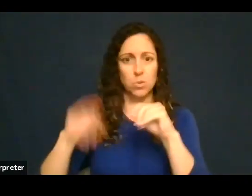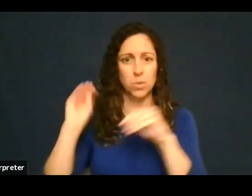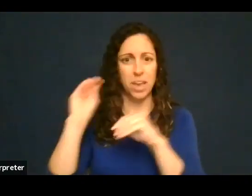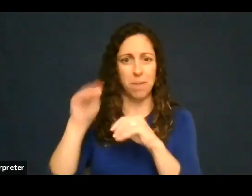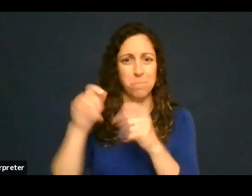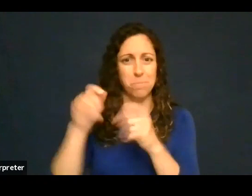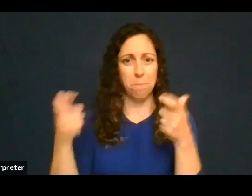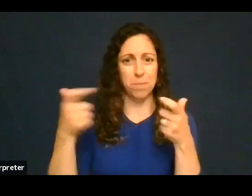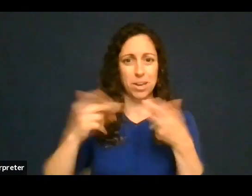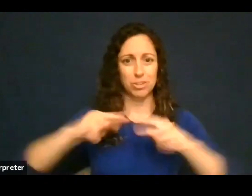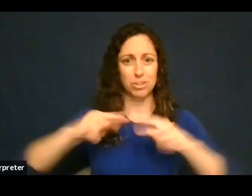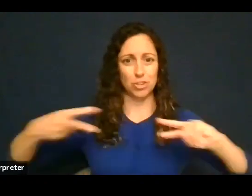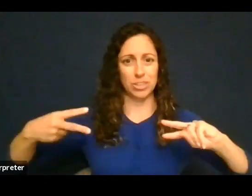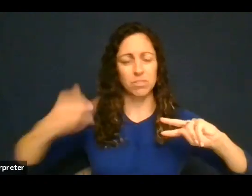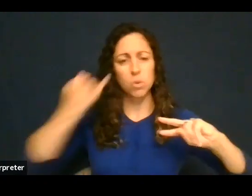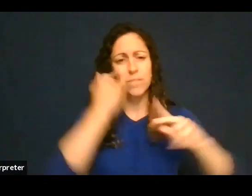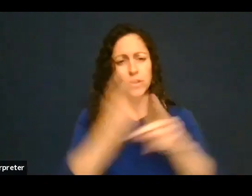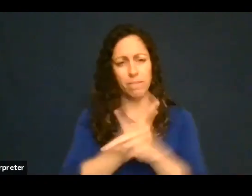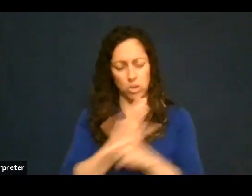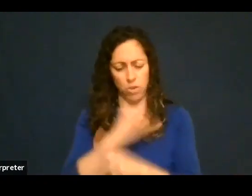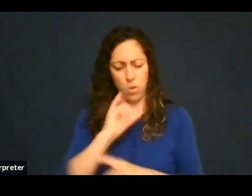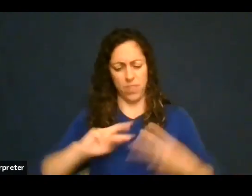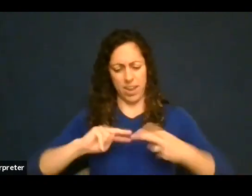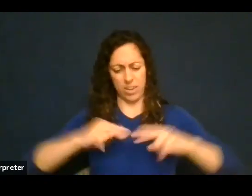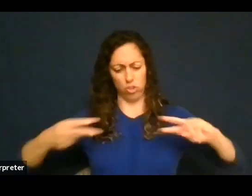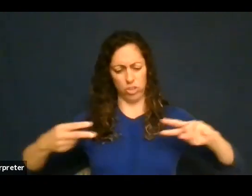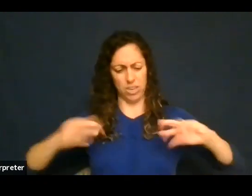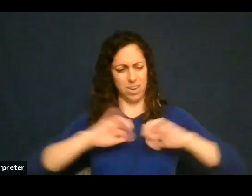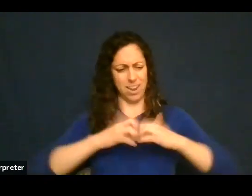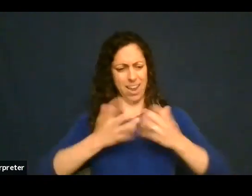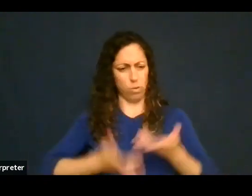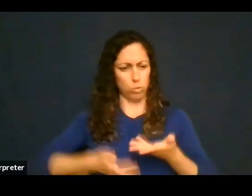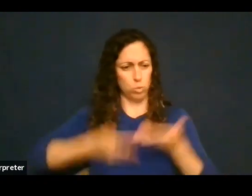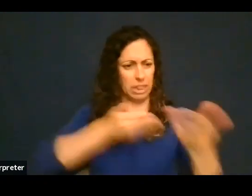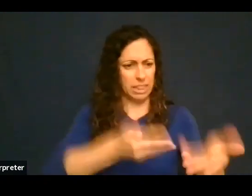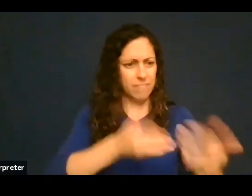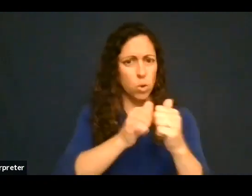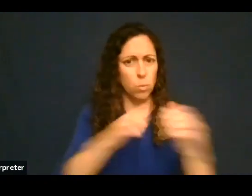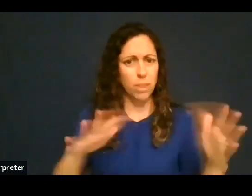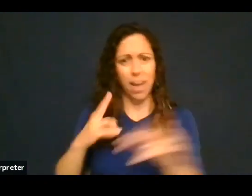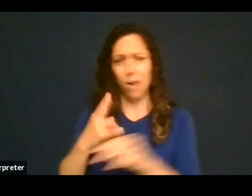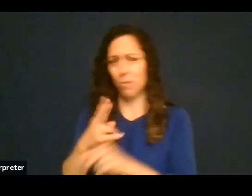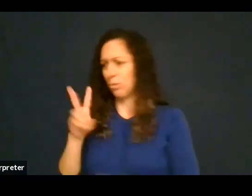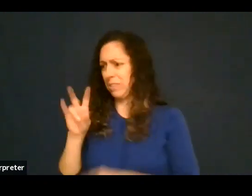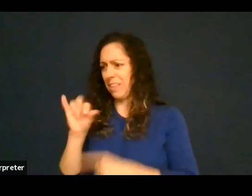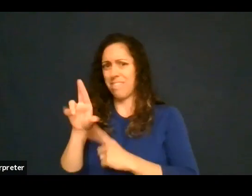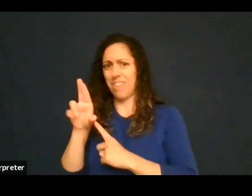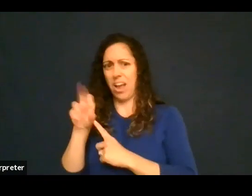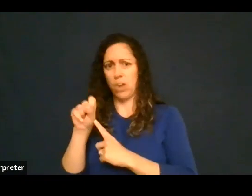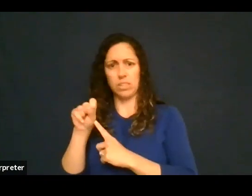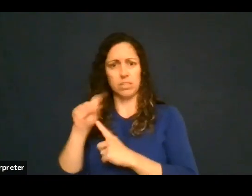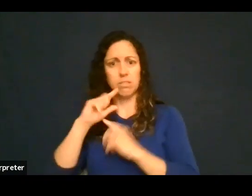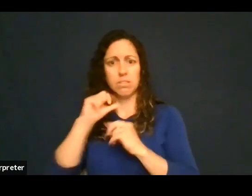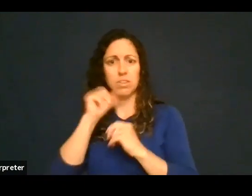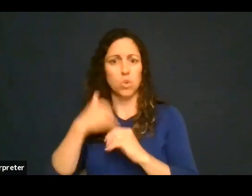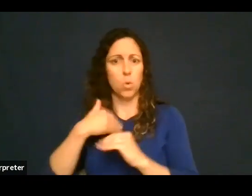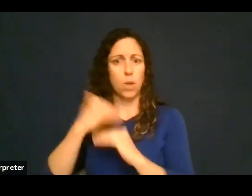the gene that you want to without using a virus, it releases you from those strain constraints and the need, as you would have heard during the week,